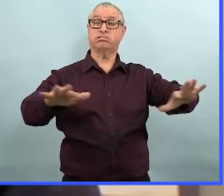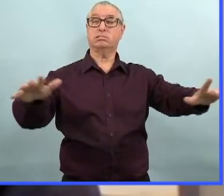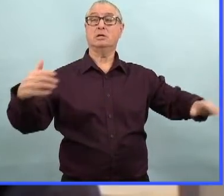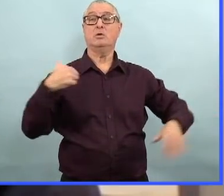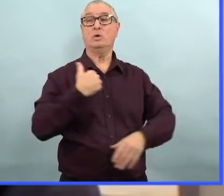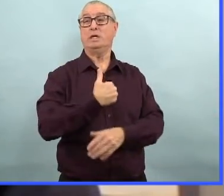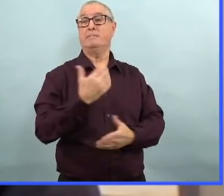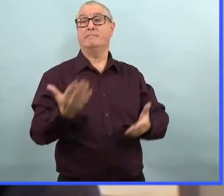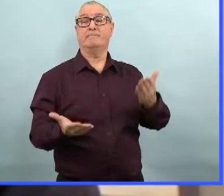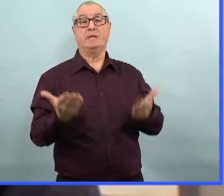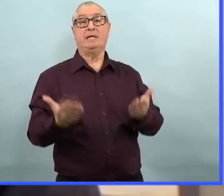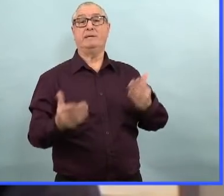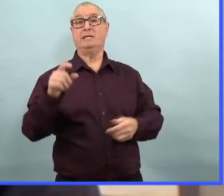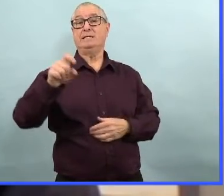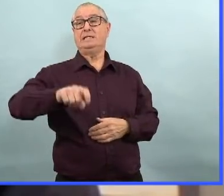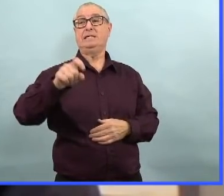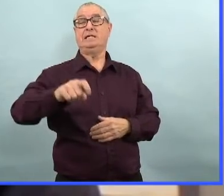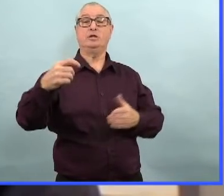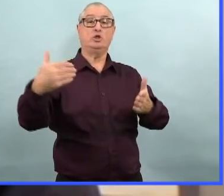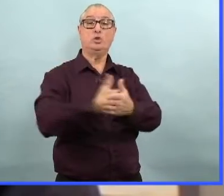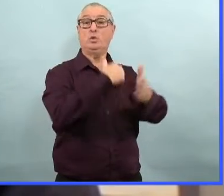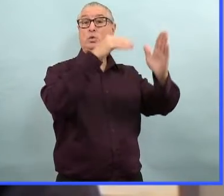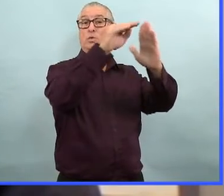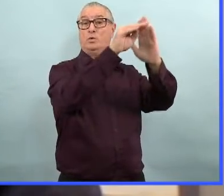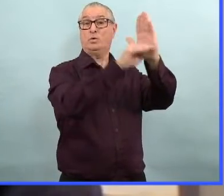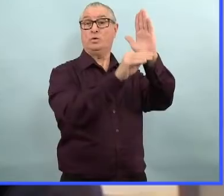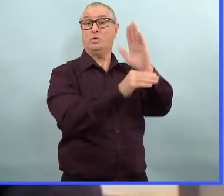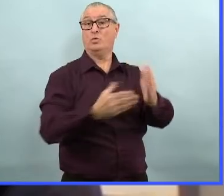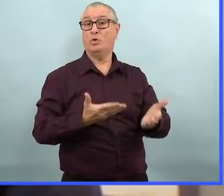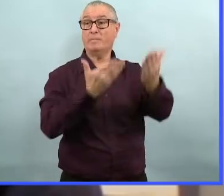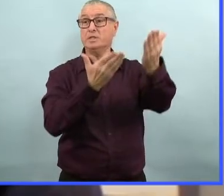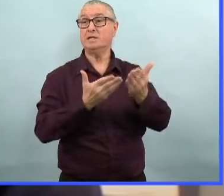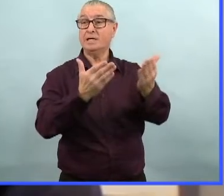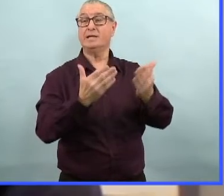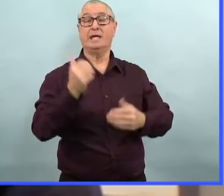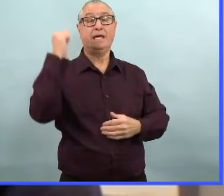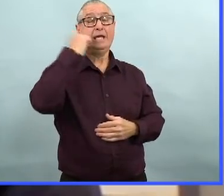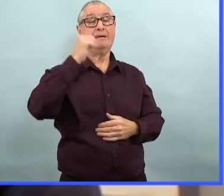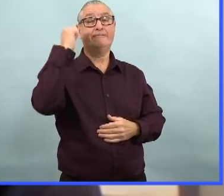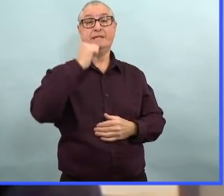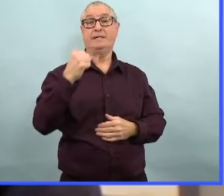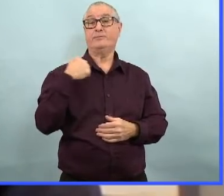time right now for for manitoba and seeing these numbers go up and things like public health